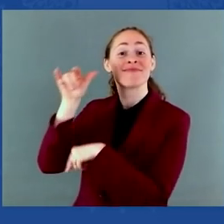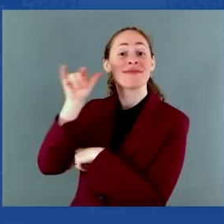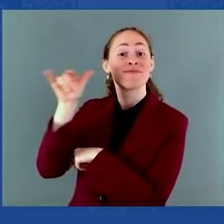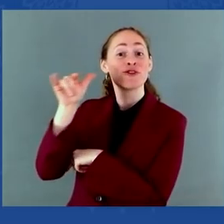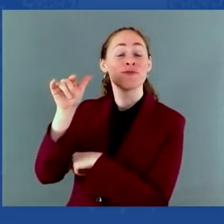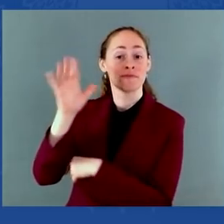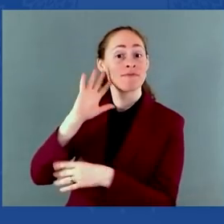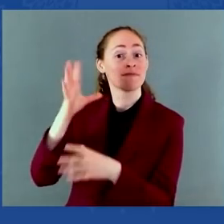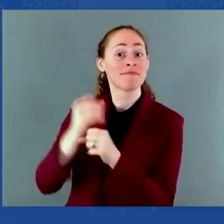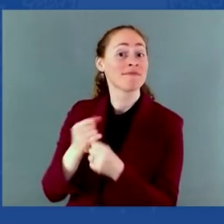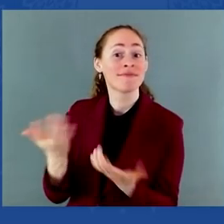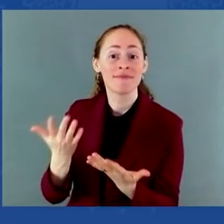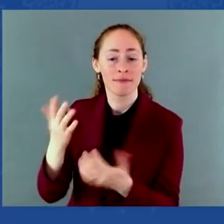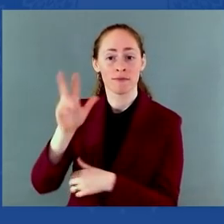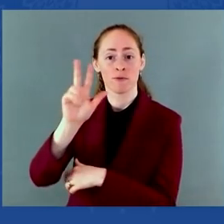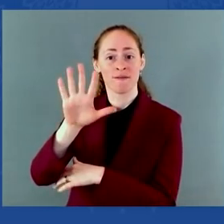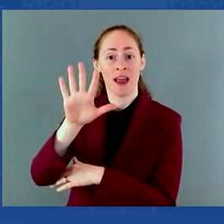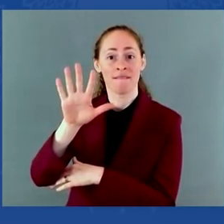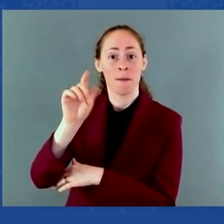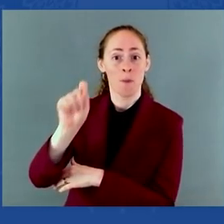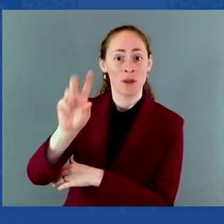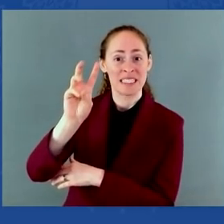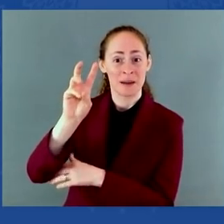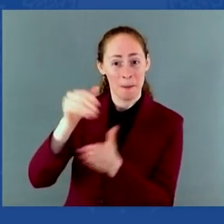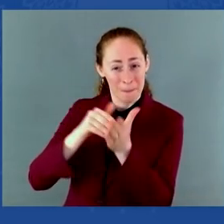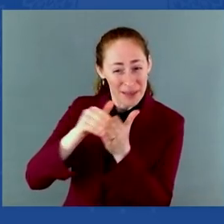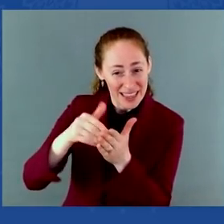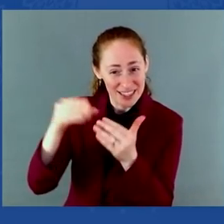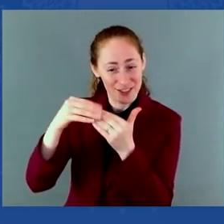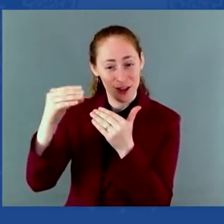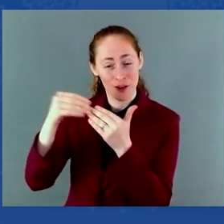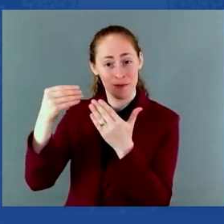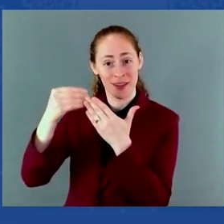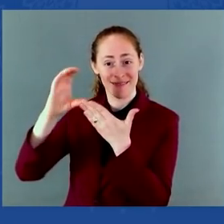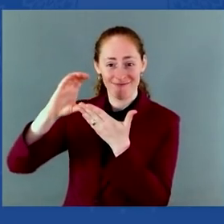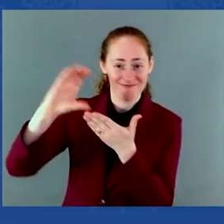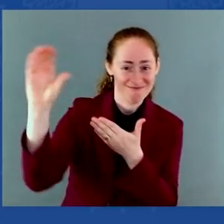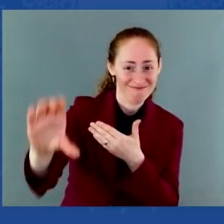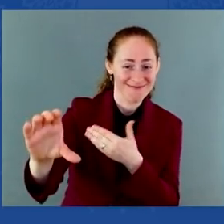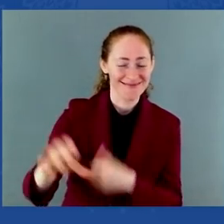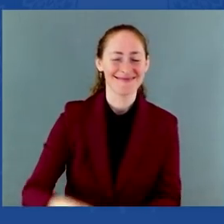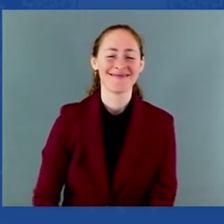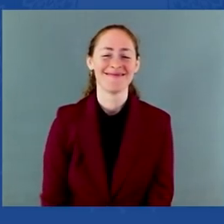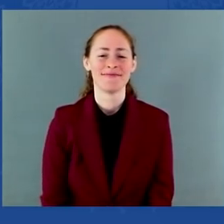New Hampshire will receive approximately $130 million, which is 30 percent increase from prior funding levels.